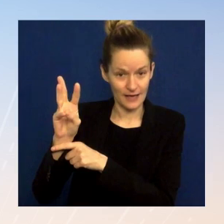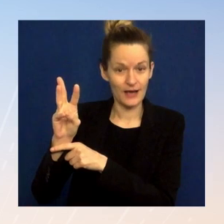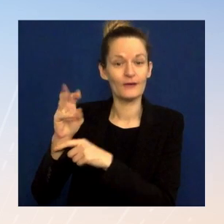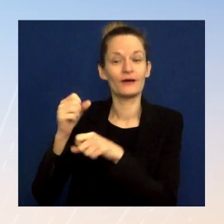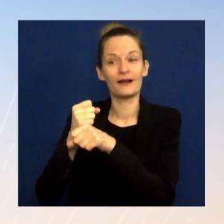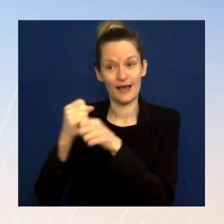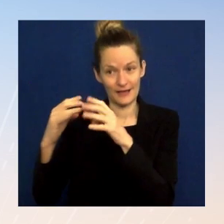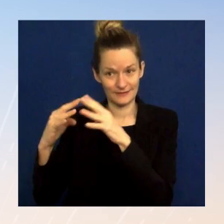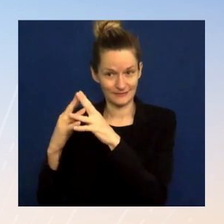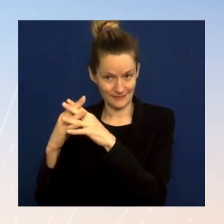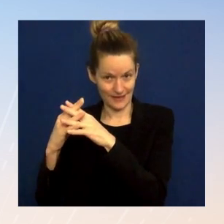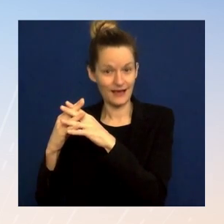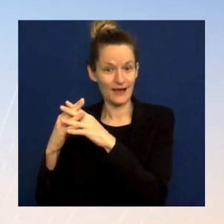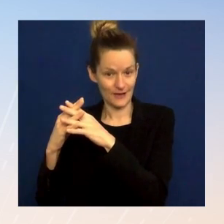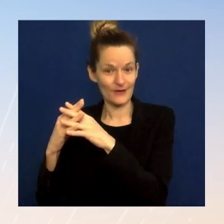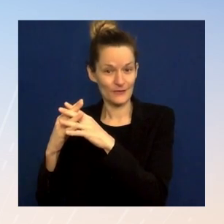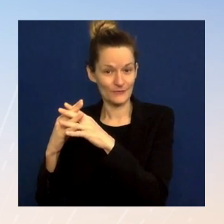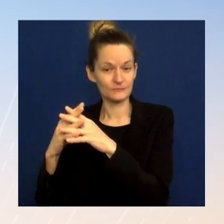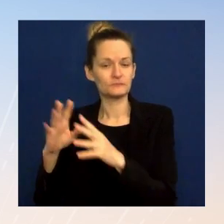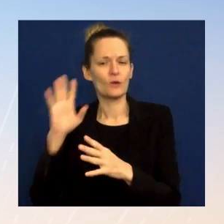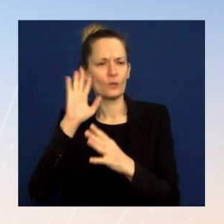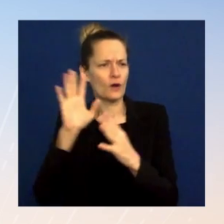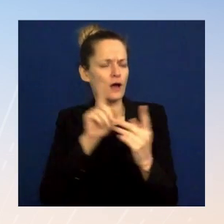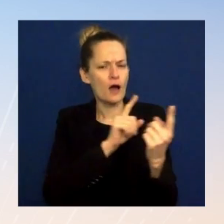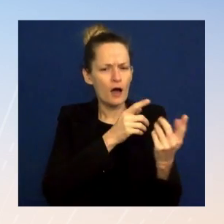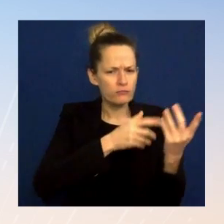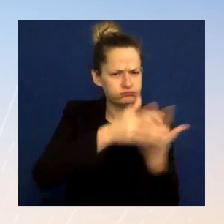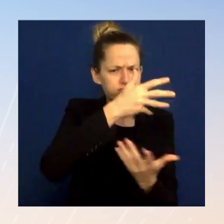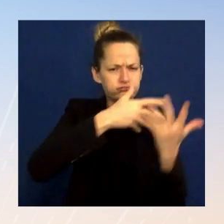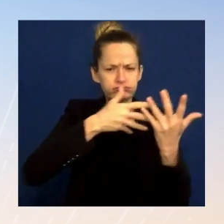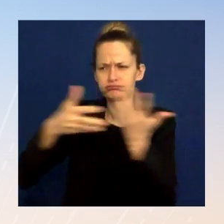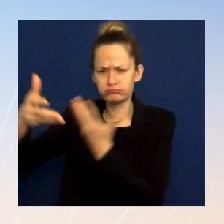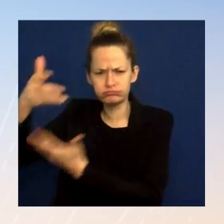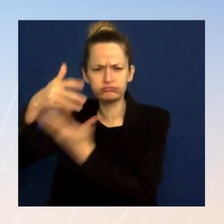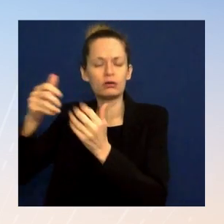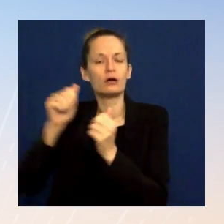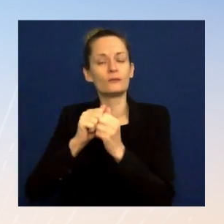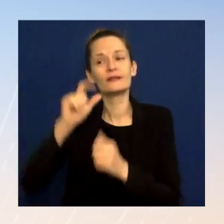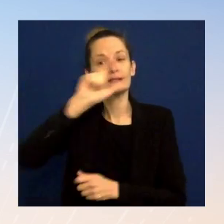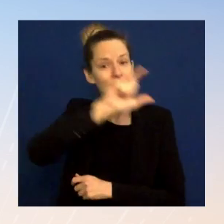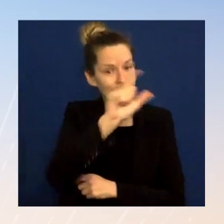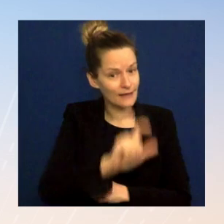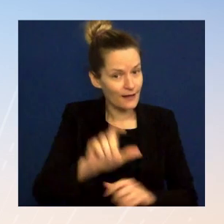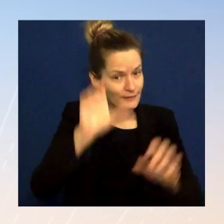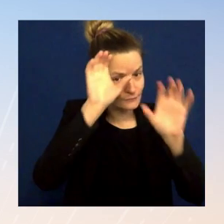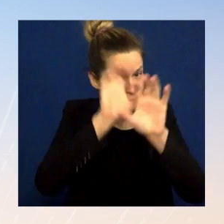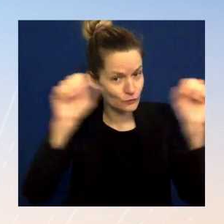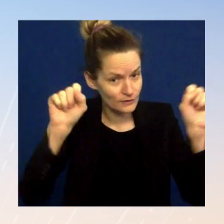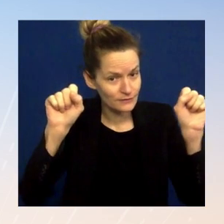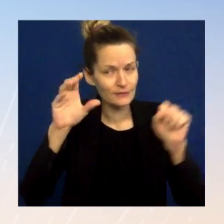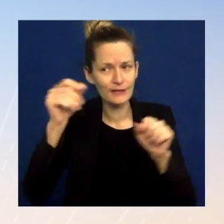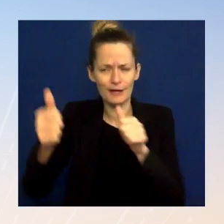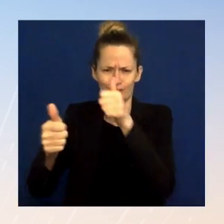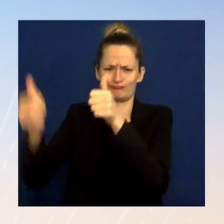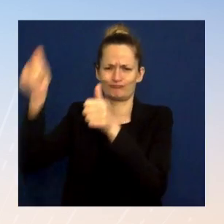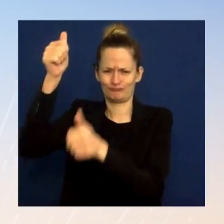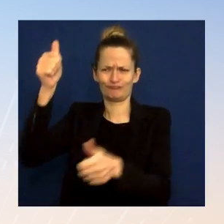including meetings with the Italian President and Italian Prime Minister Draghi. He'll also meet with French President Emmanuel Macron on Friday.